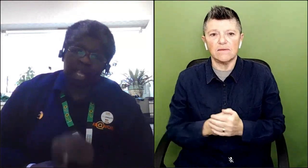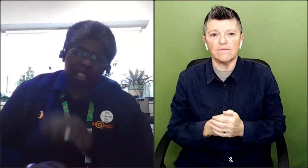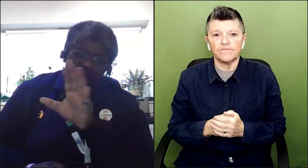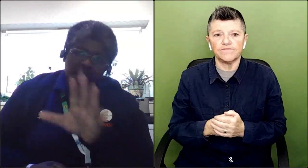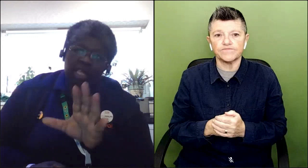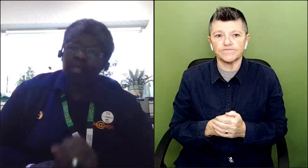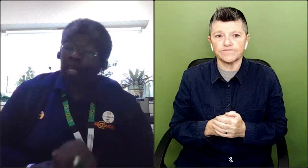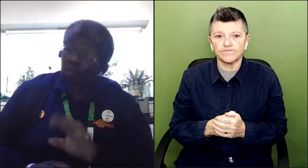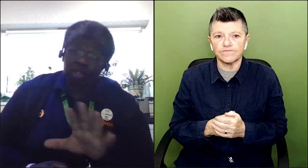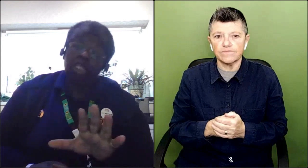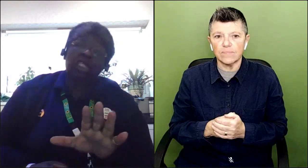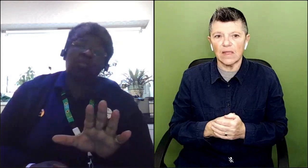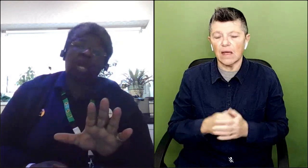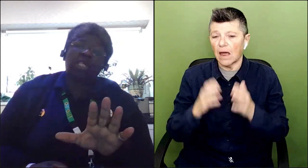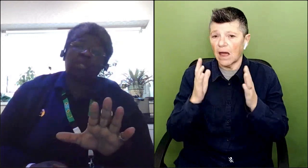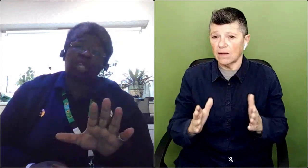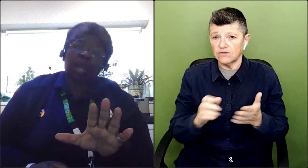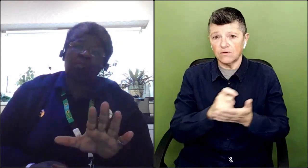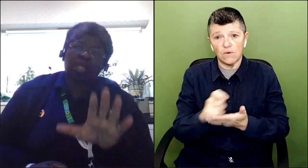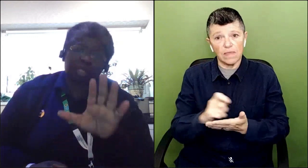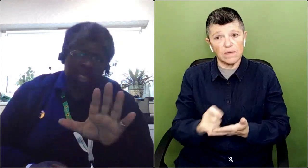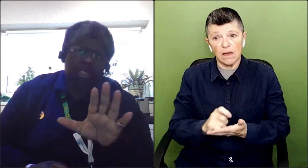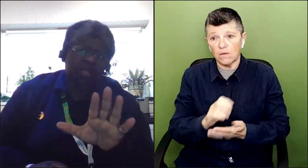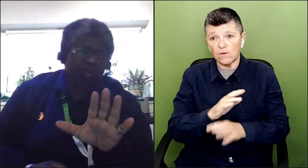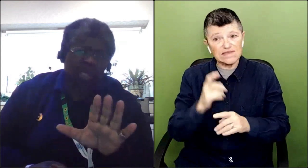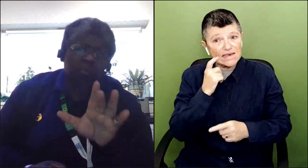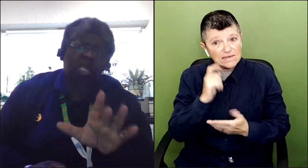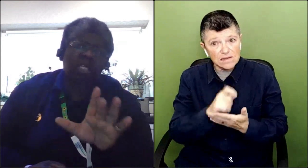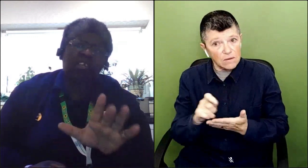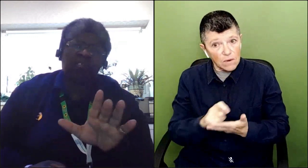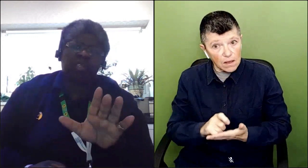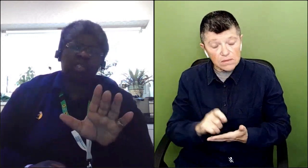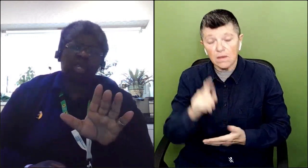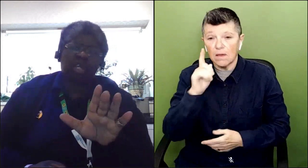I had to write them down. It wasn't easy writing them down, but I tell you something, it made a difference because